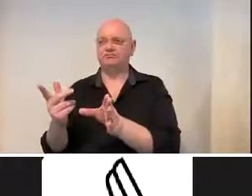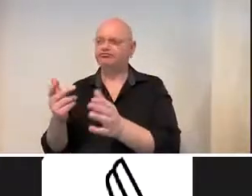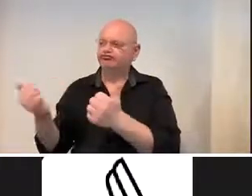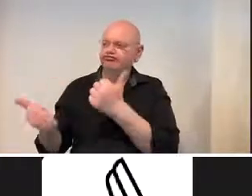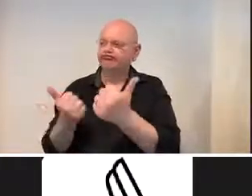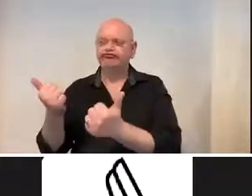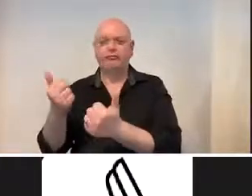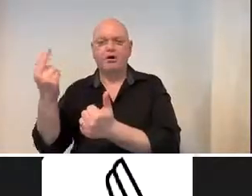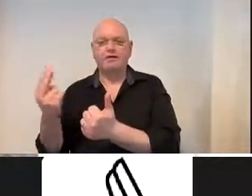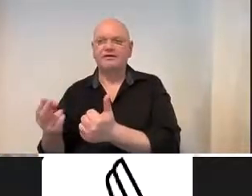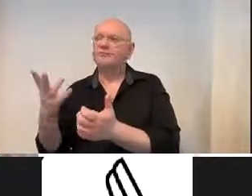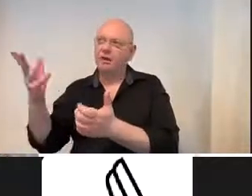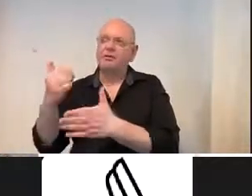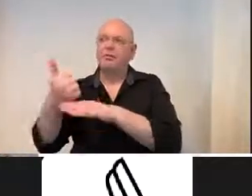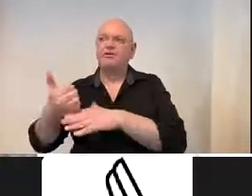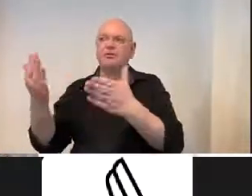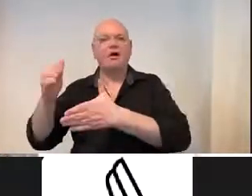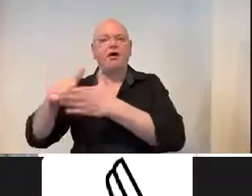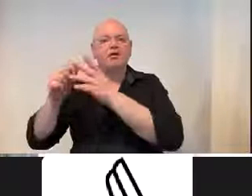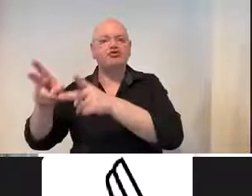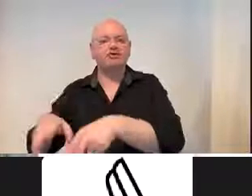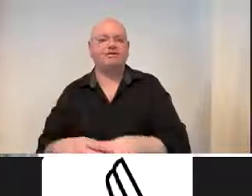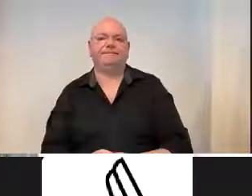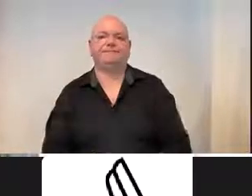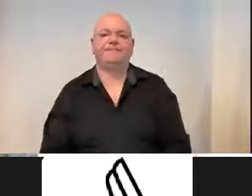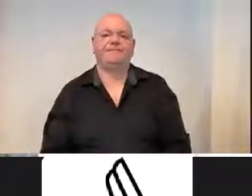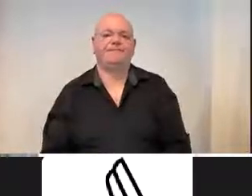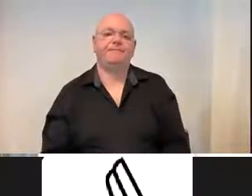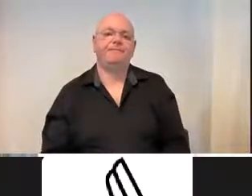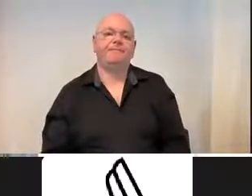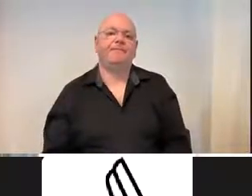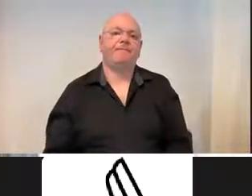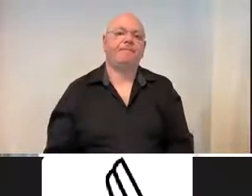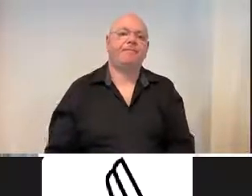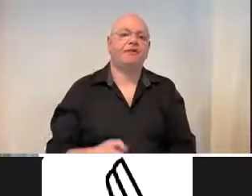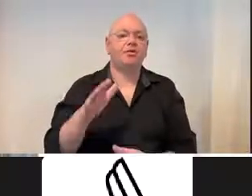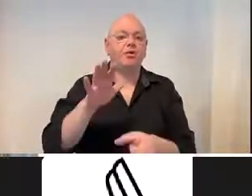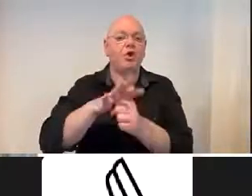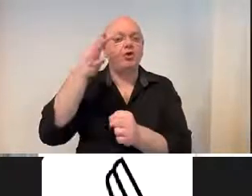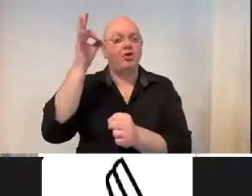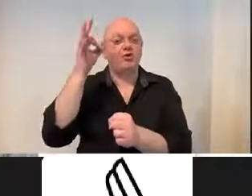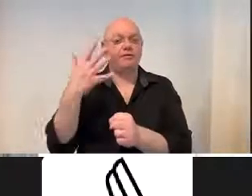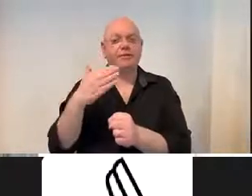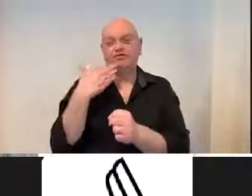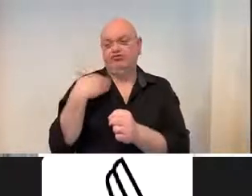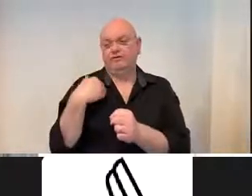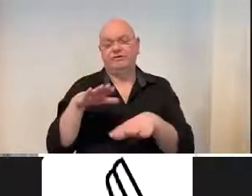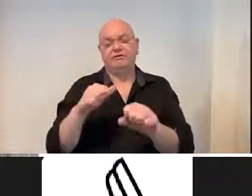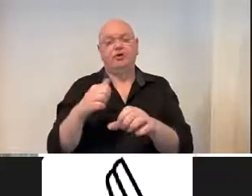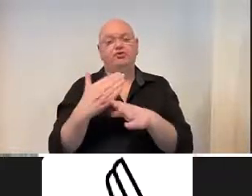questions, totally familiar content. And, as a result, of this, she sold a lot of pieces of work.